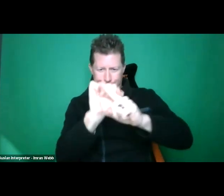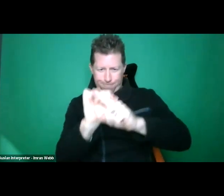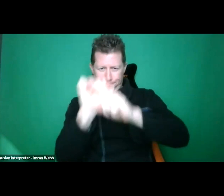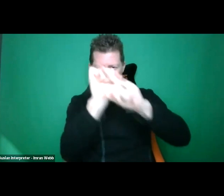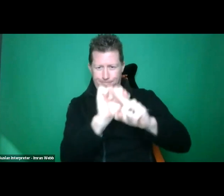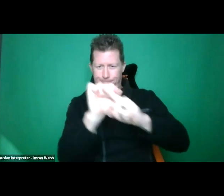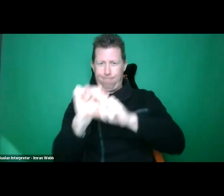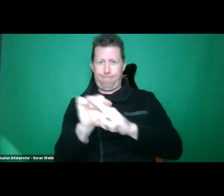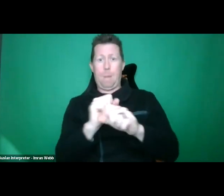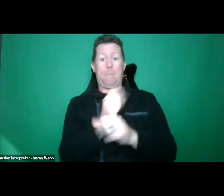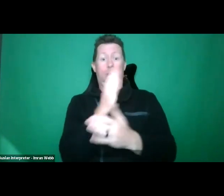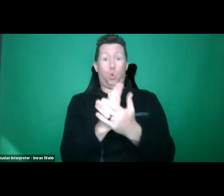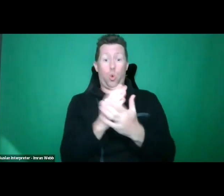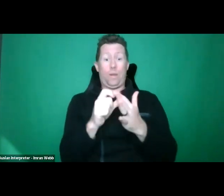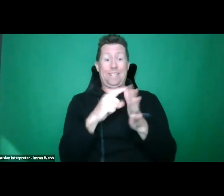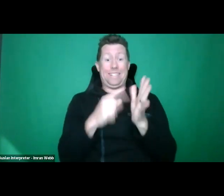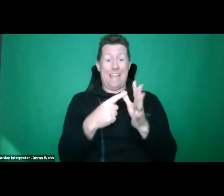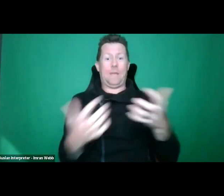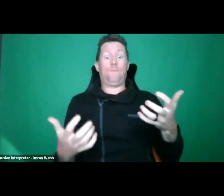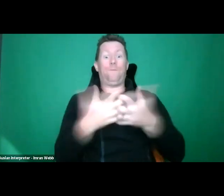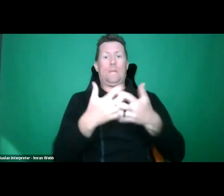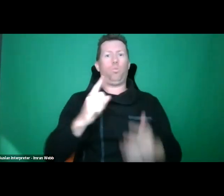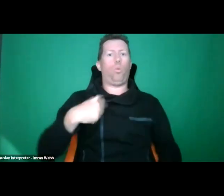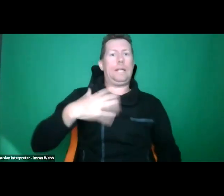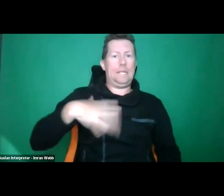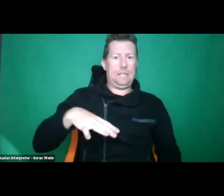fit for purpose data to enable appropriate